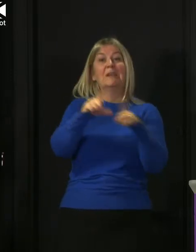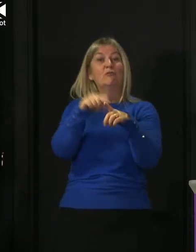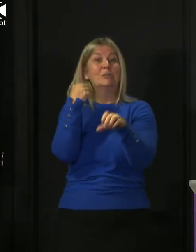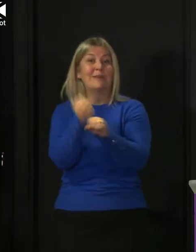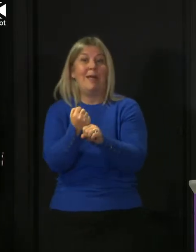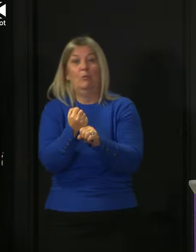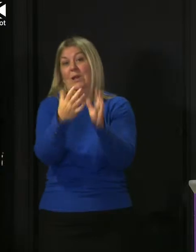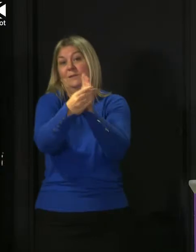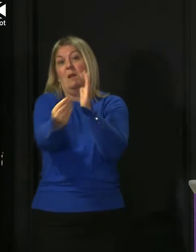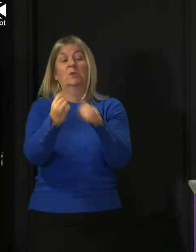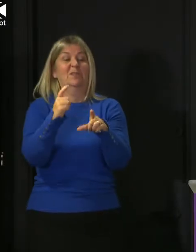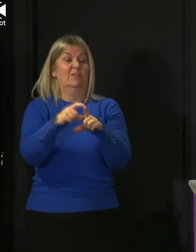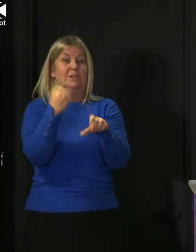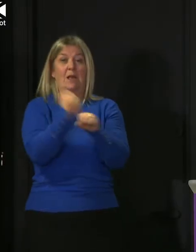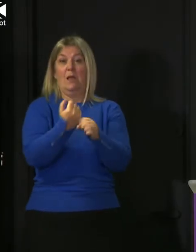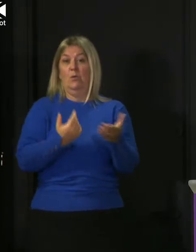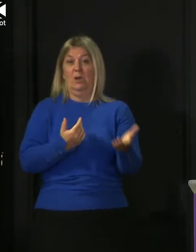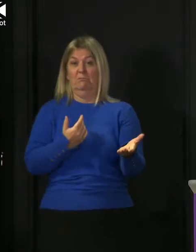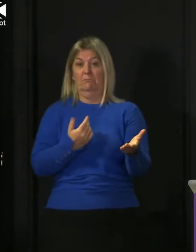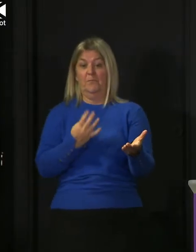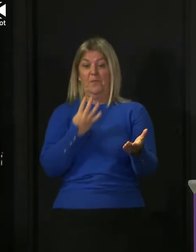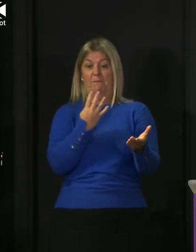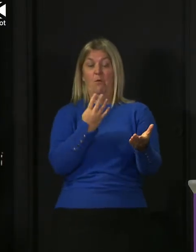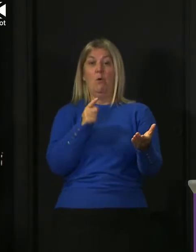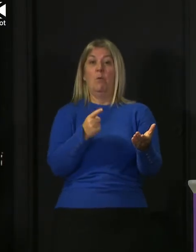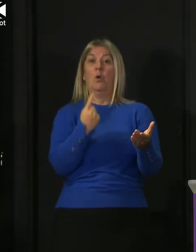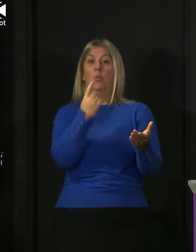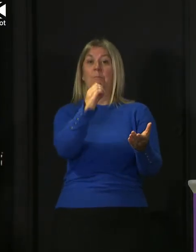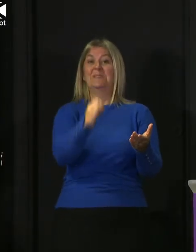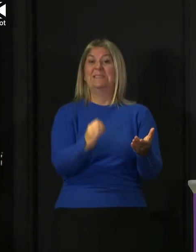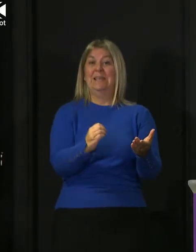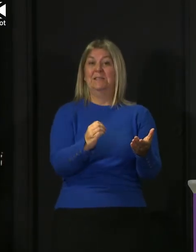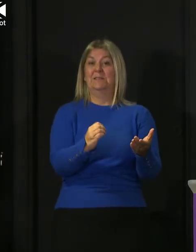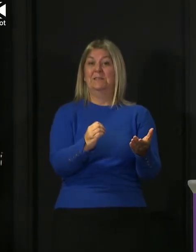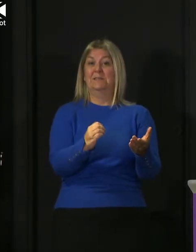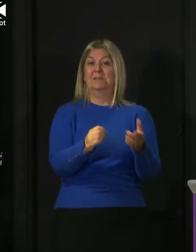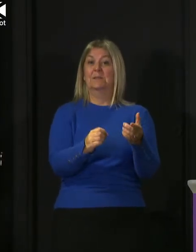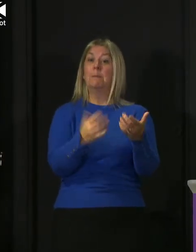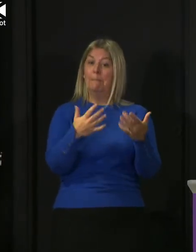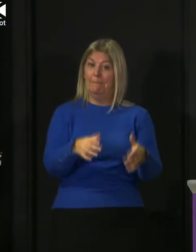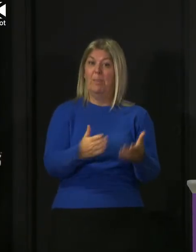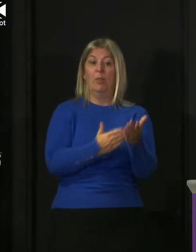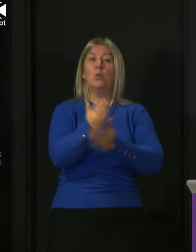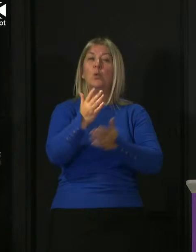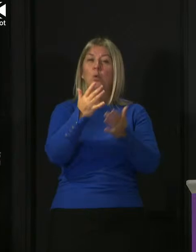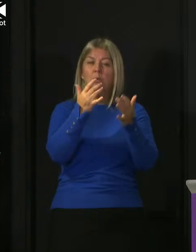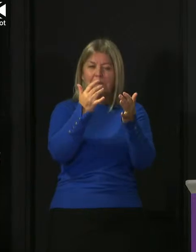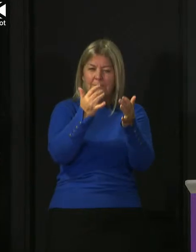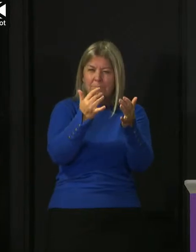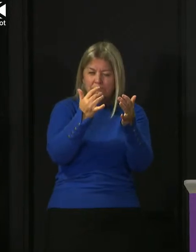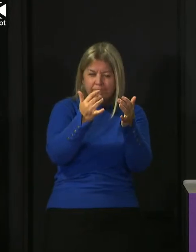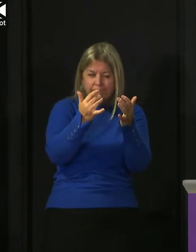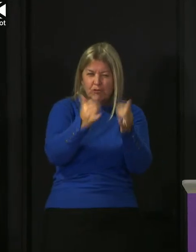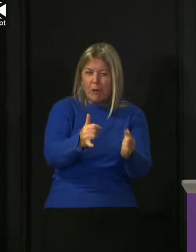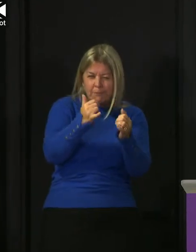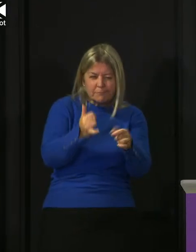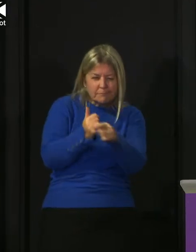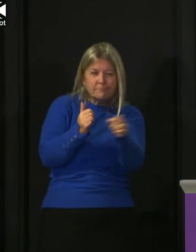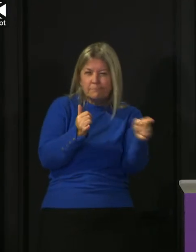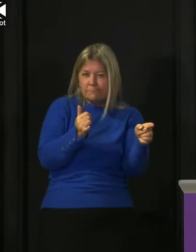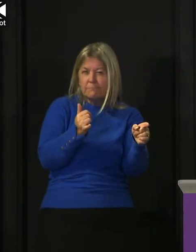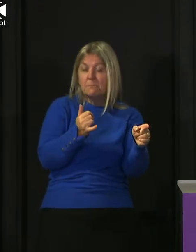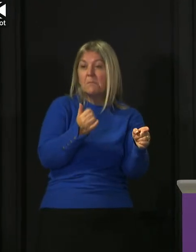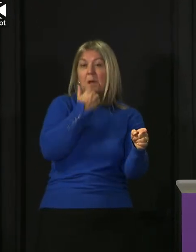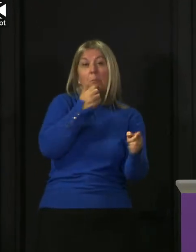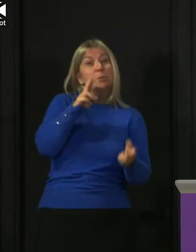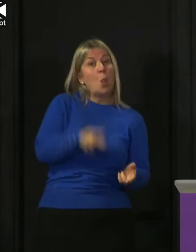it as an example, 4.1 per cent positivity with a small number of cases today, and it is one day's